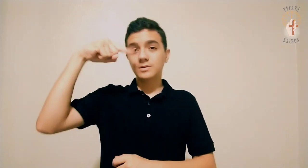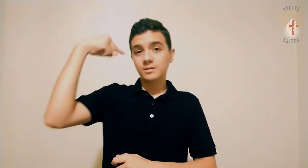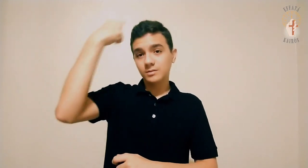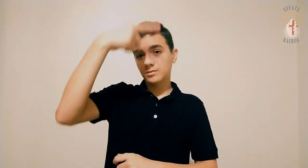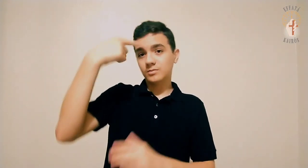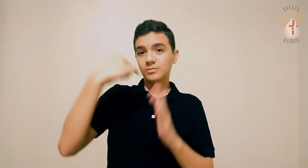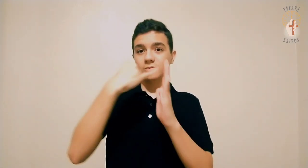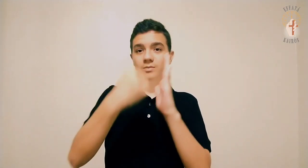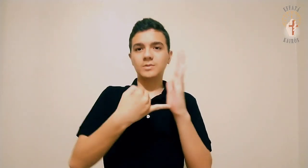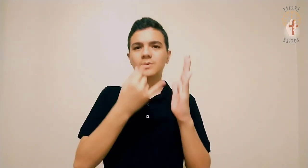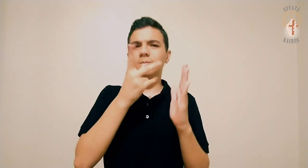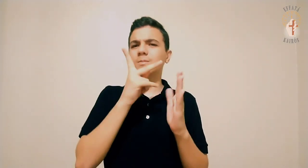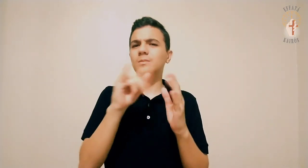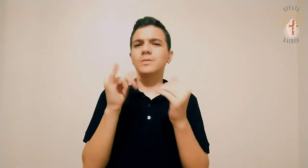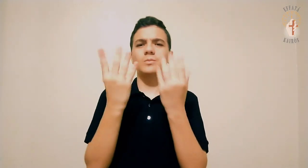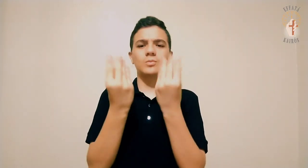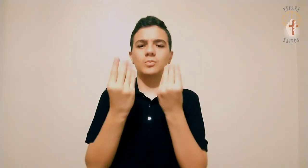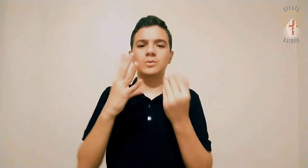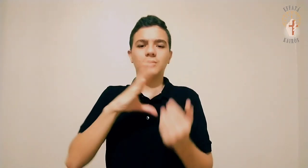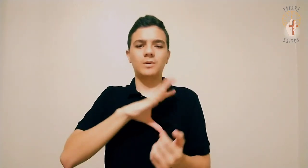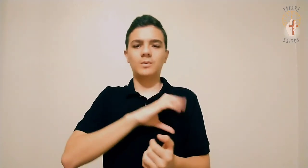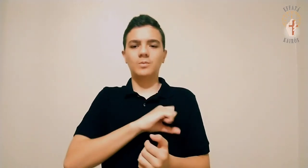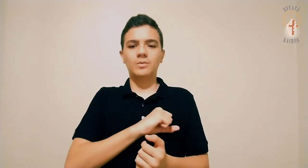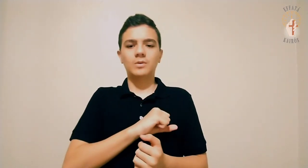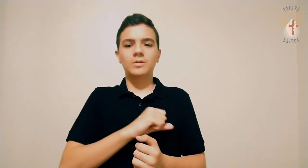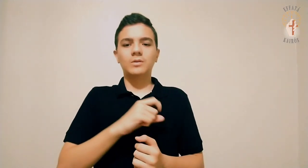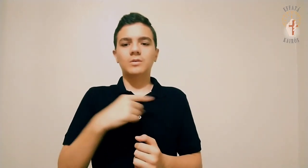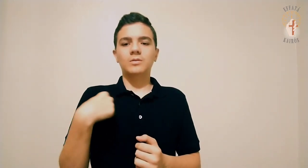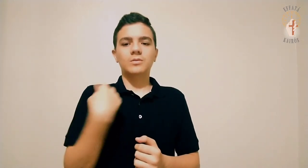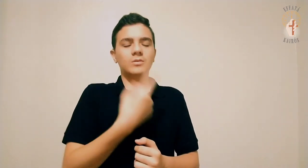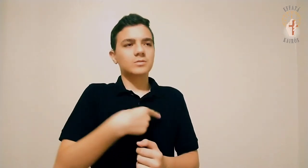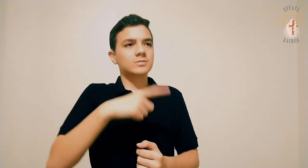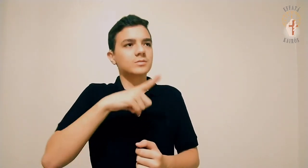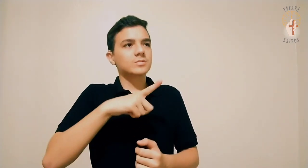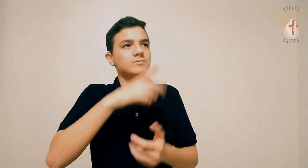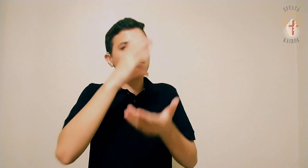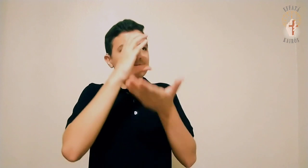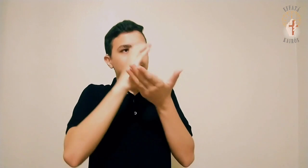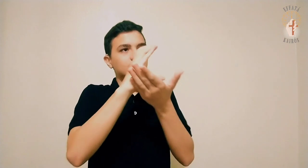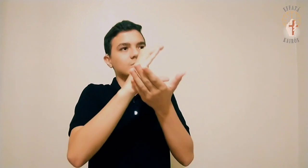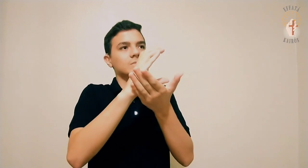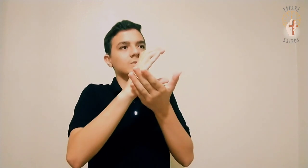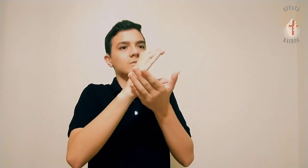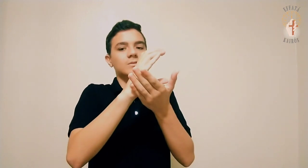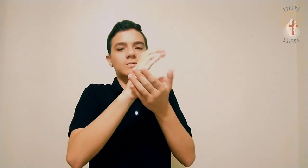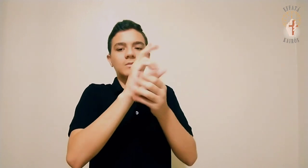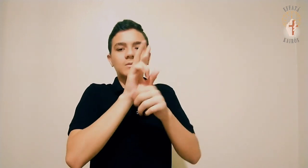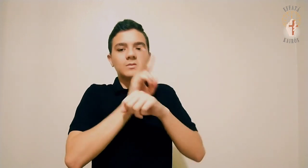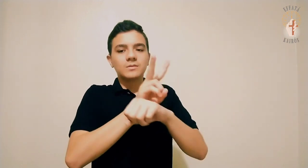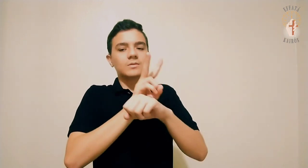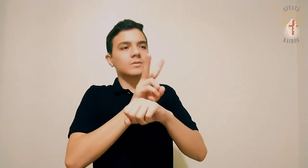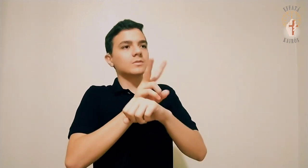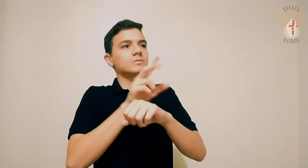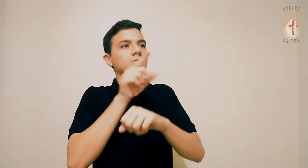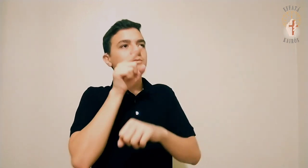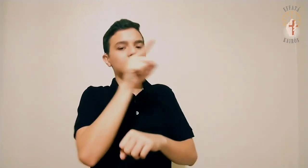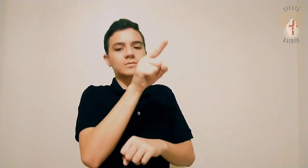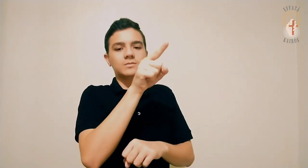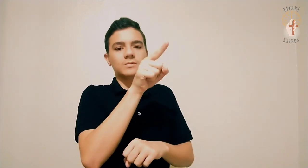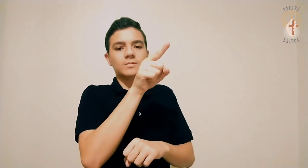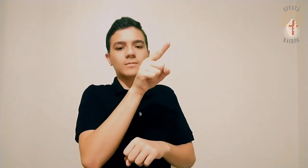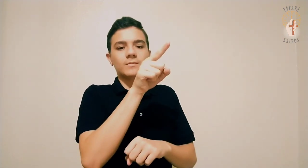O dearly beloved father, we place all our trust in you.